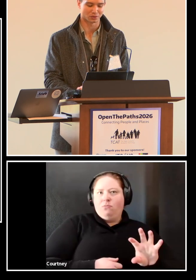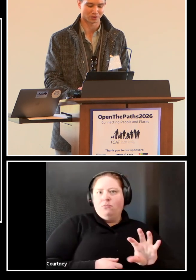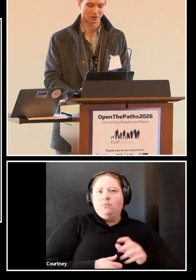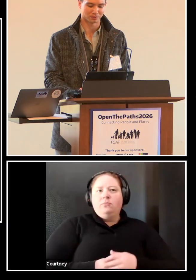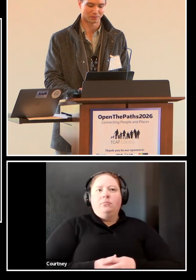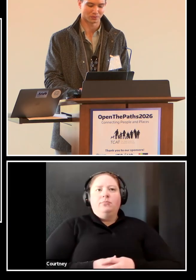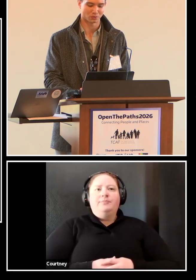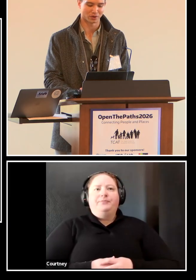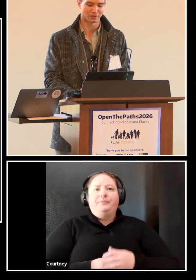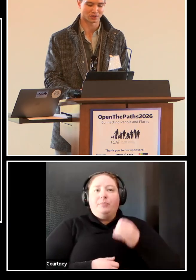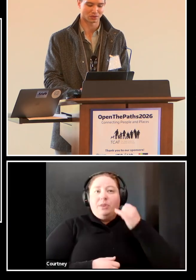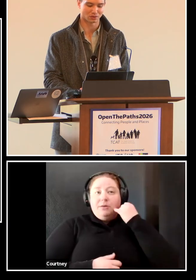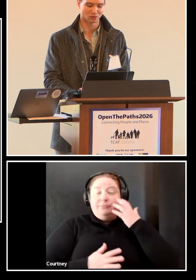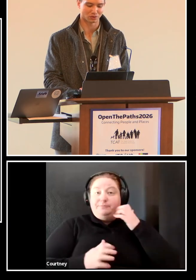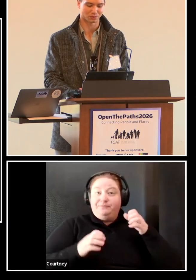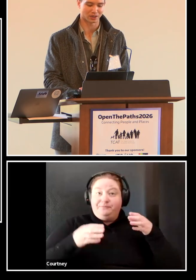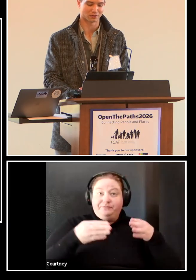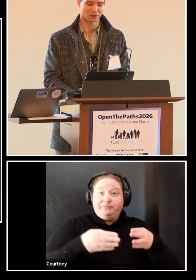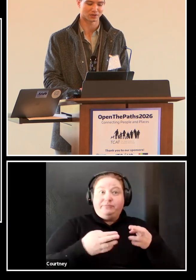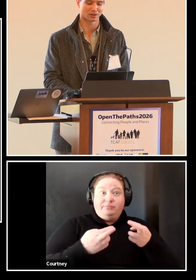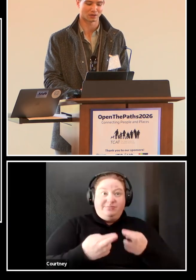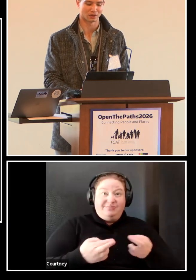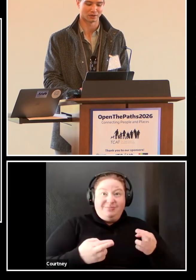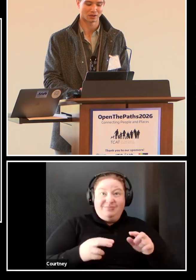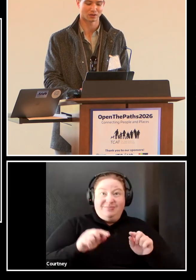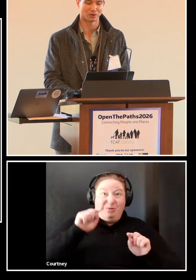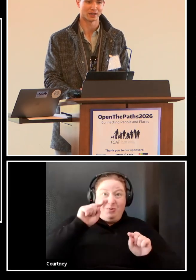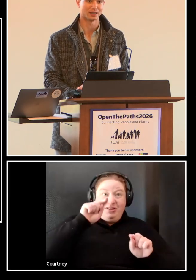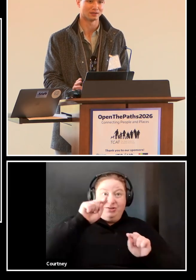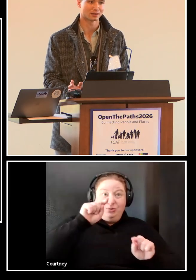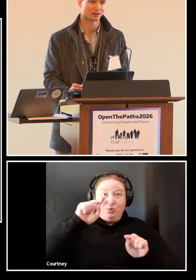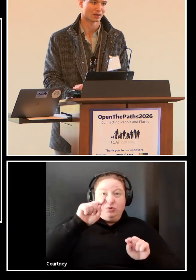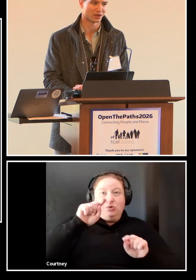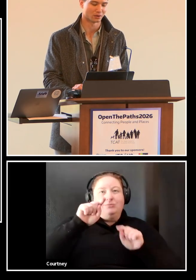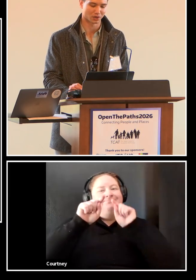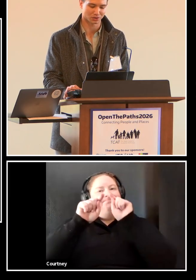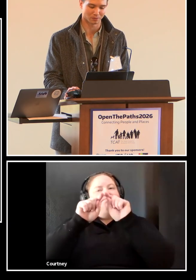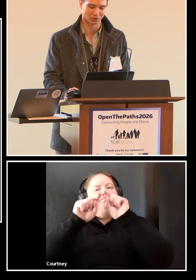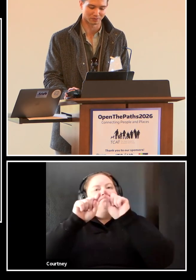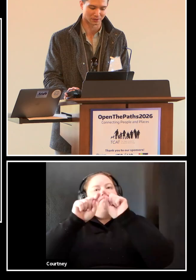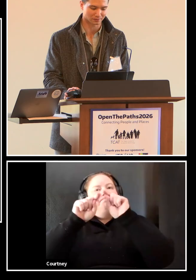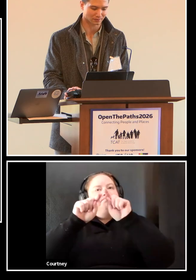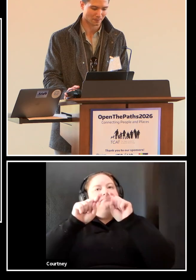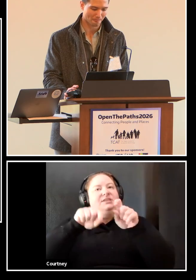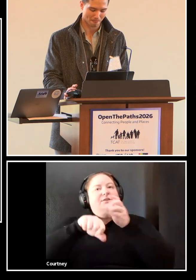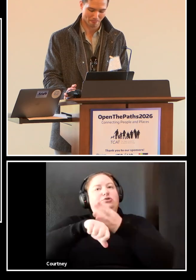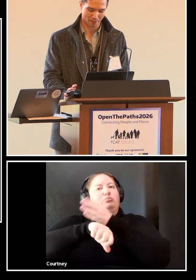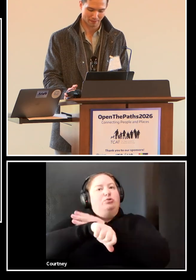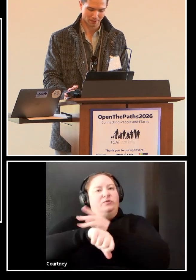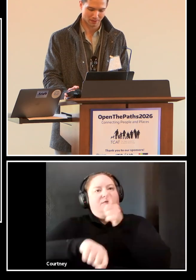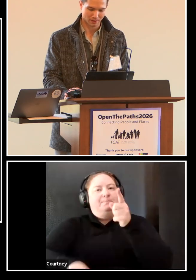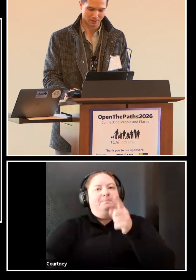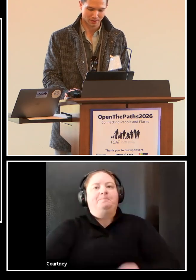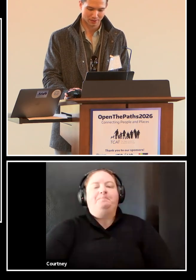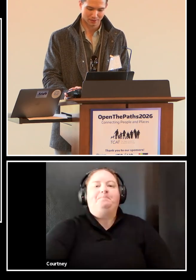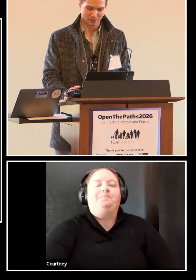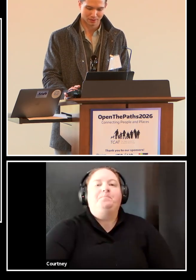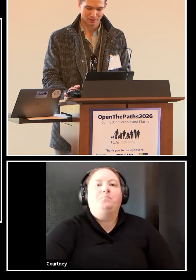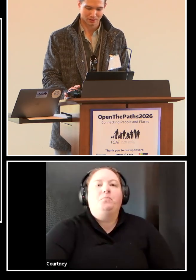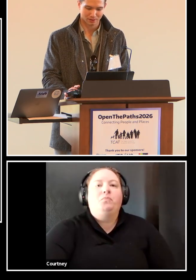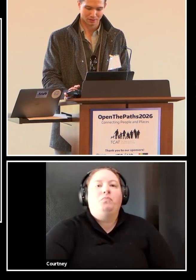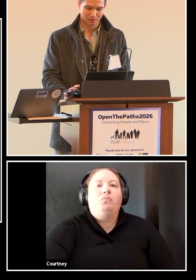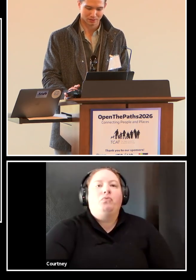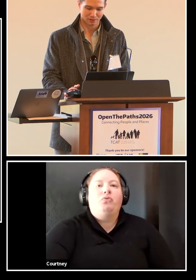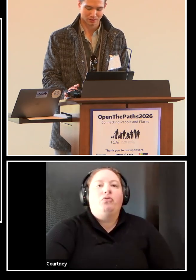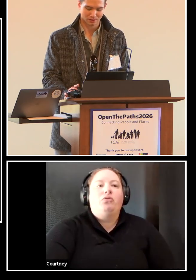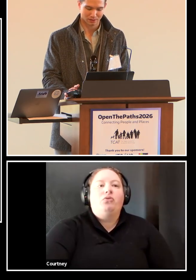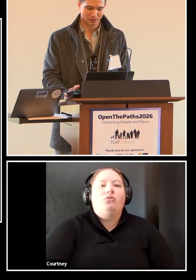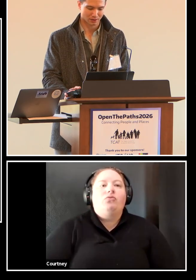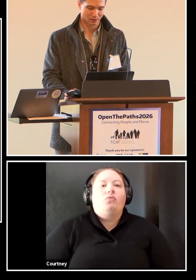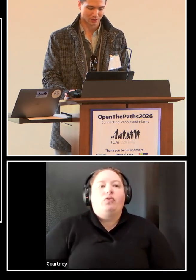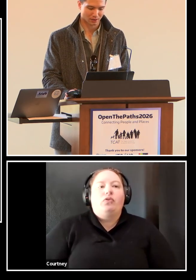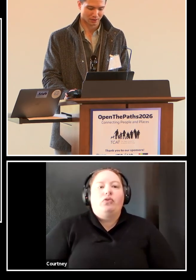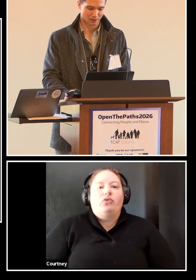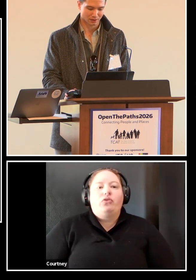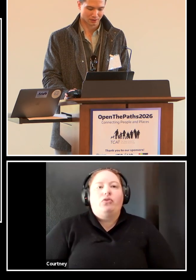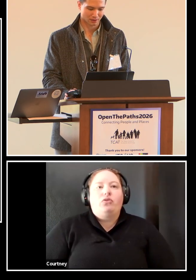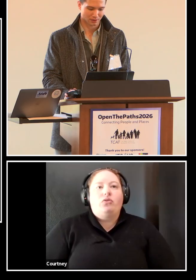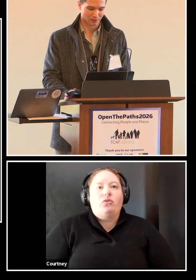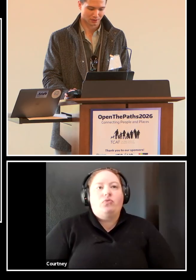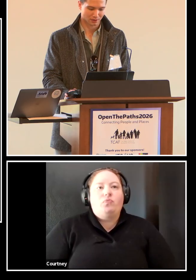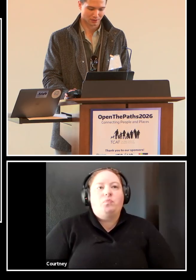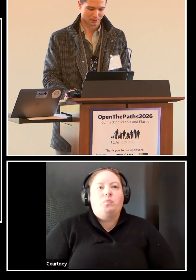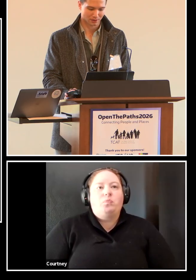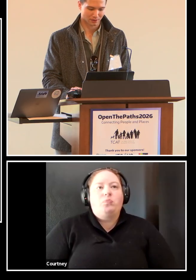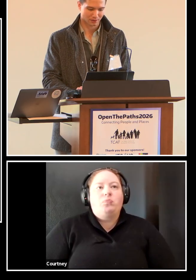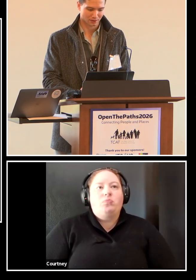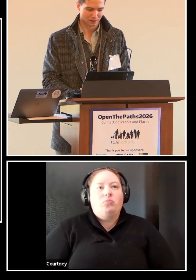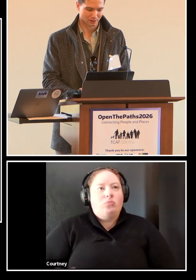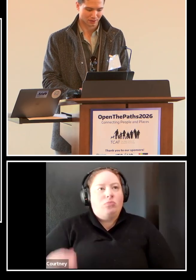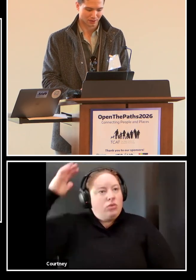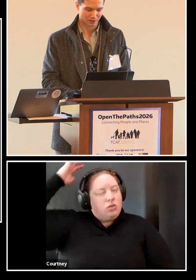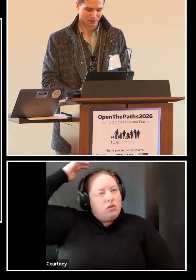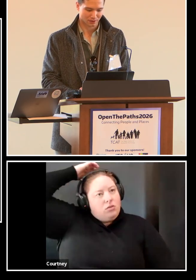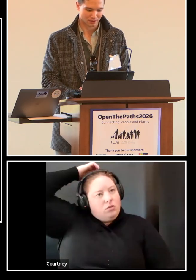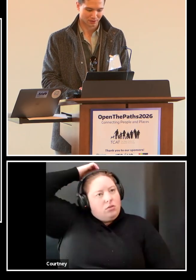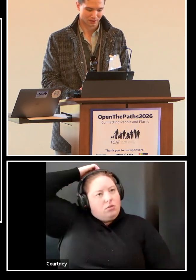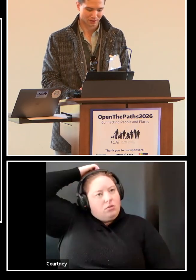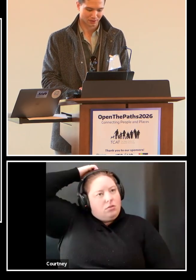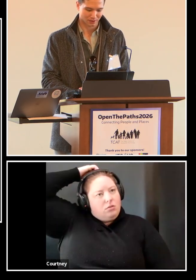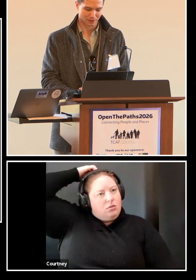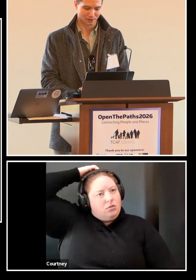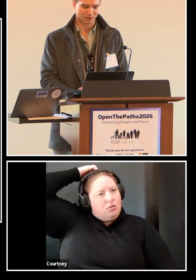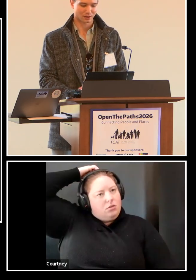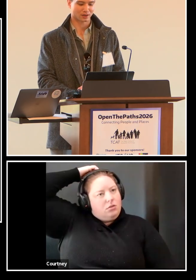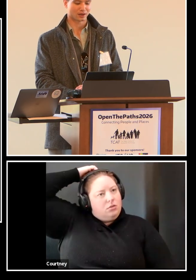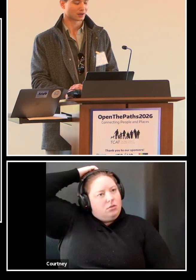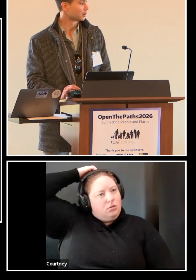on on one of these two schools, we can focus it on the one that needs a better walkshed improvement.